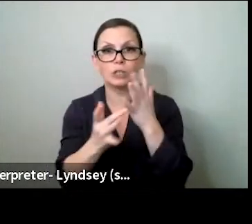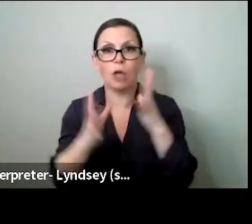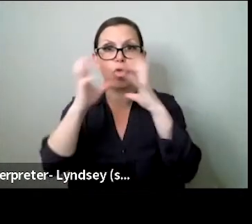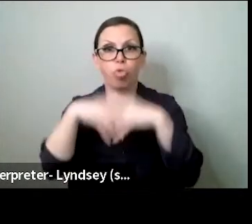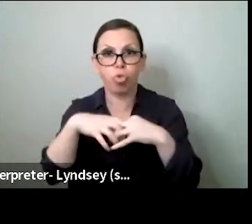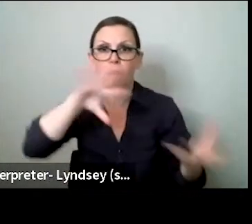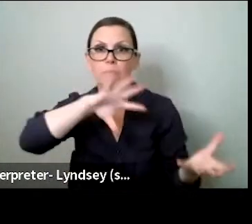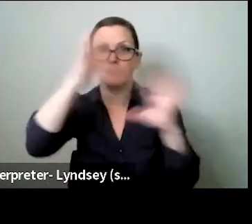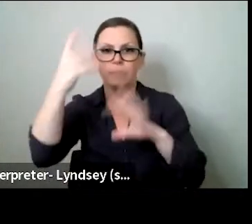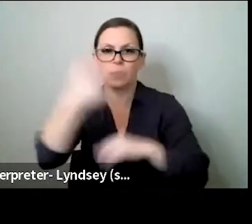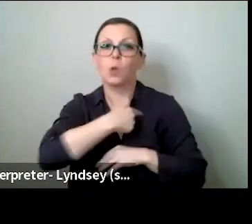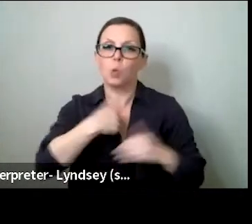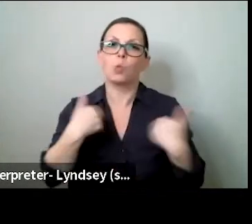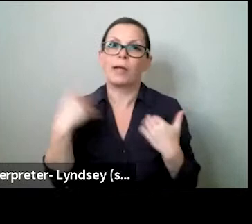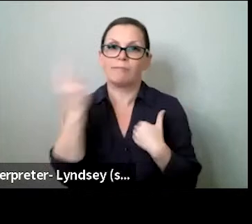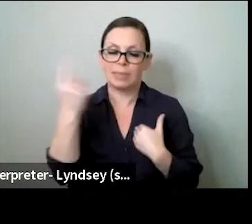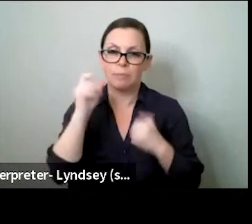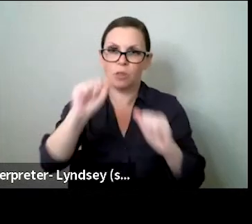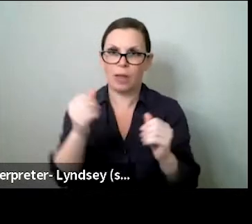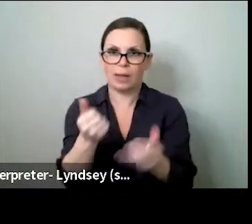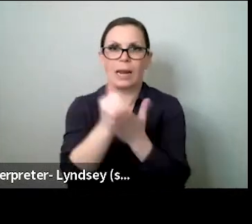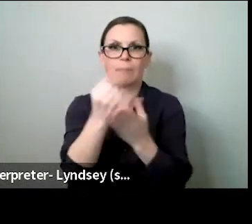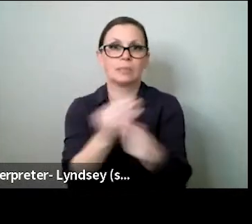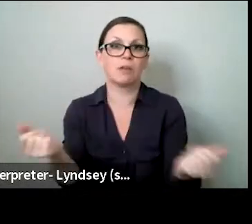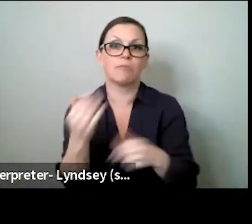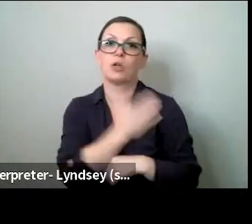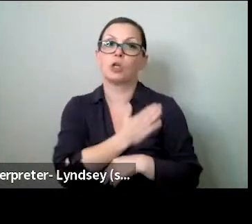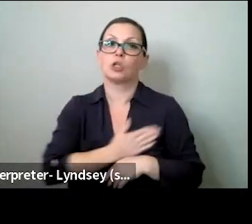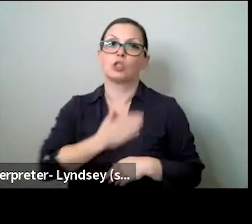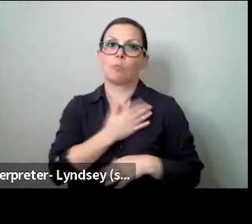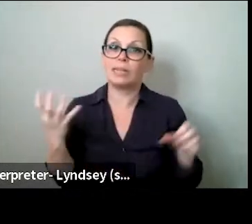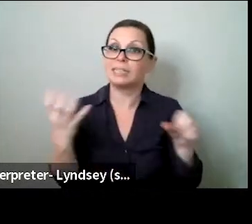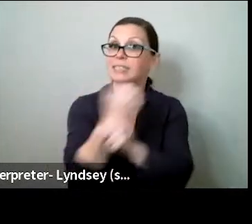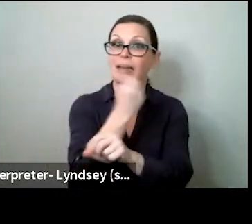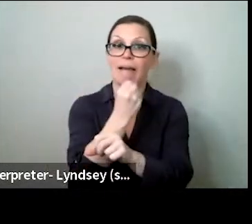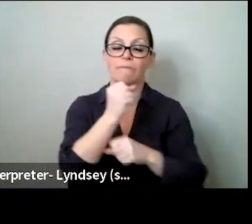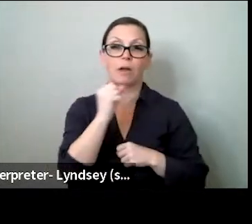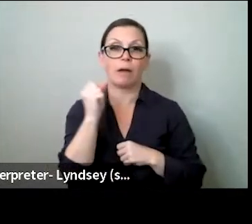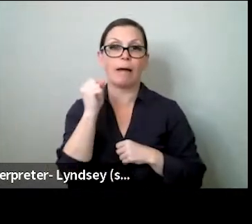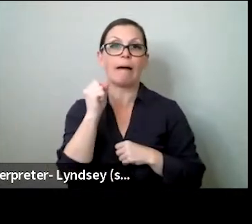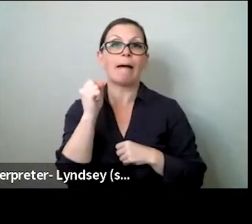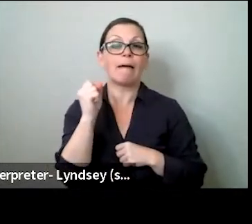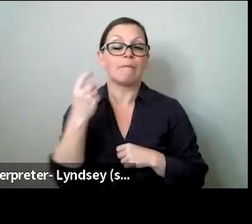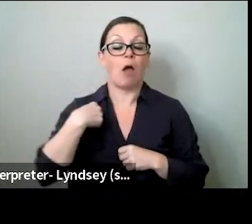we have someone who can help you. So please take advantage of our tech help desk.